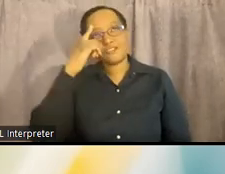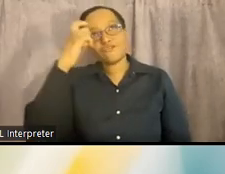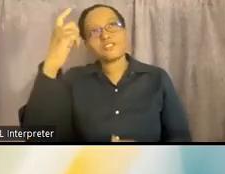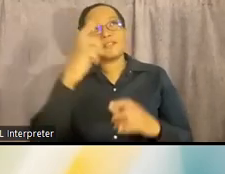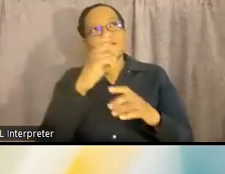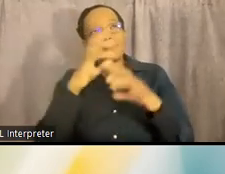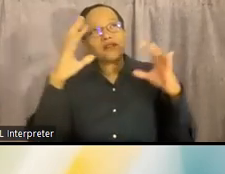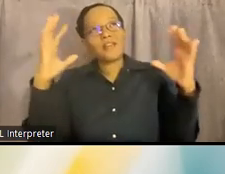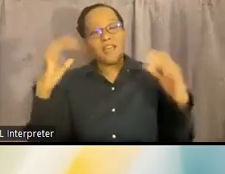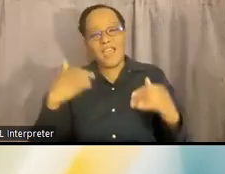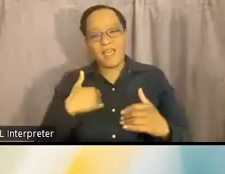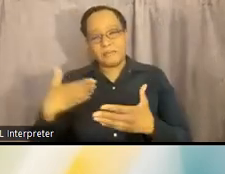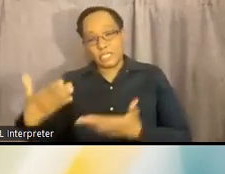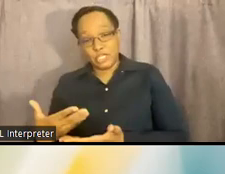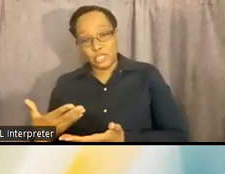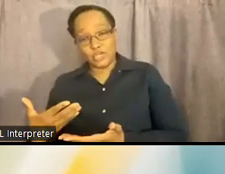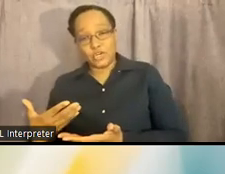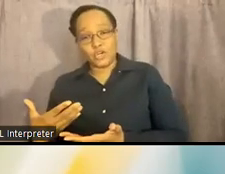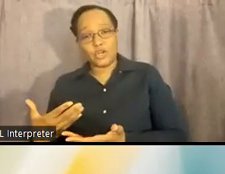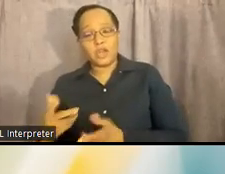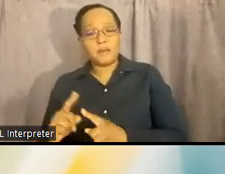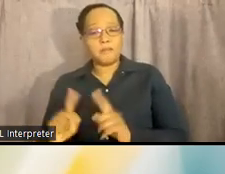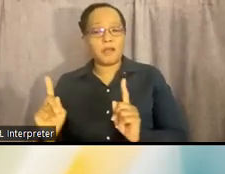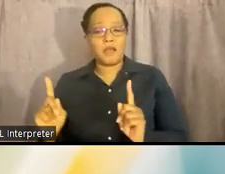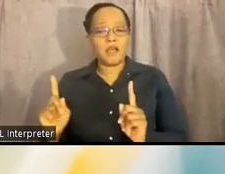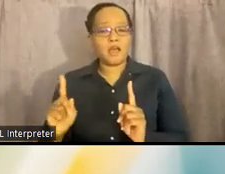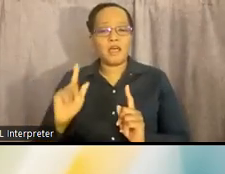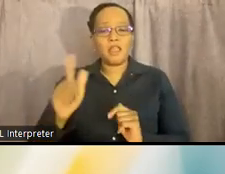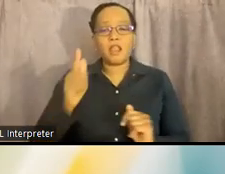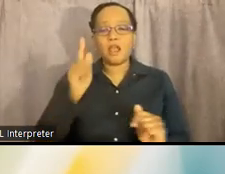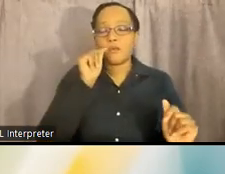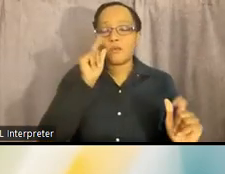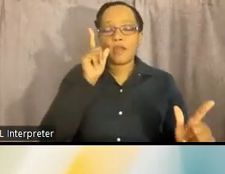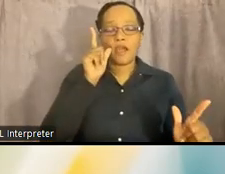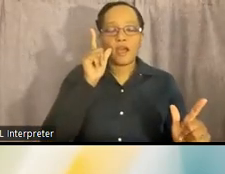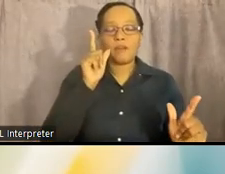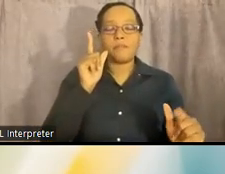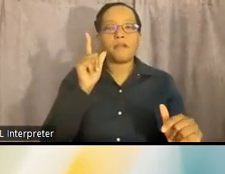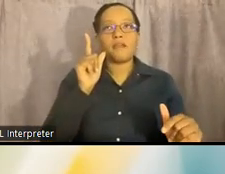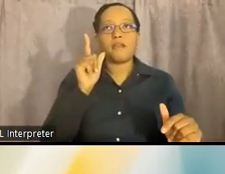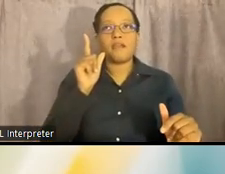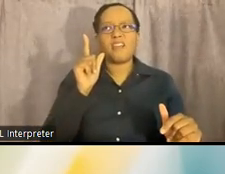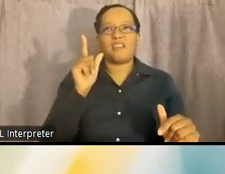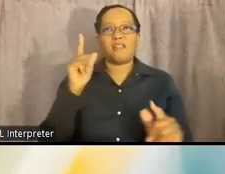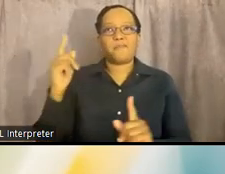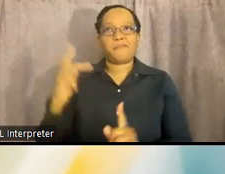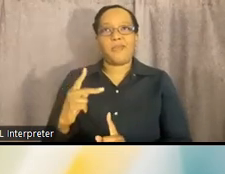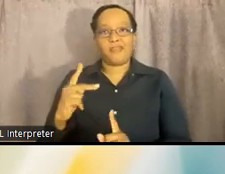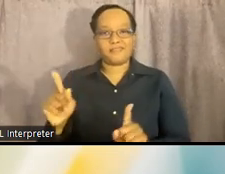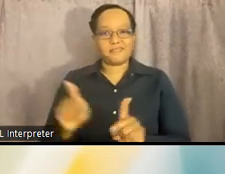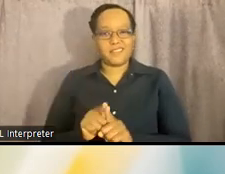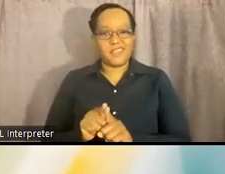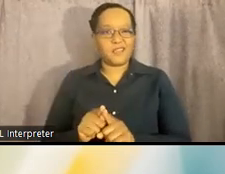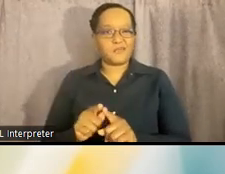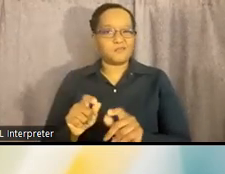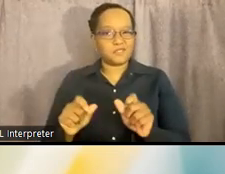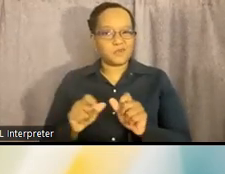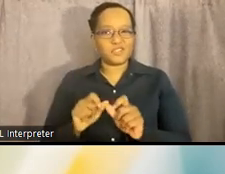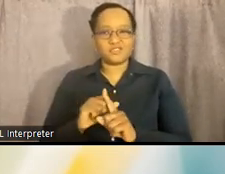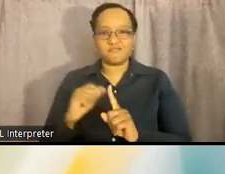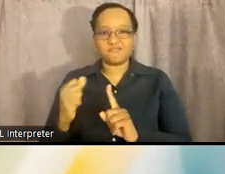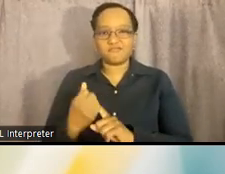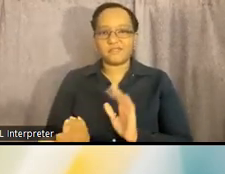[video Playing].